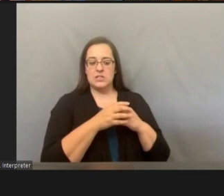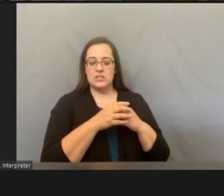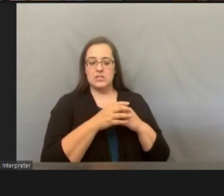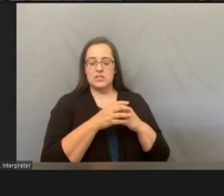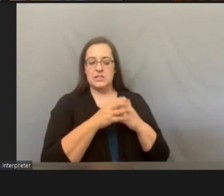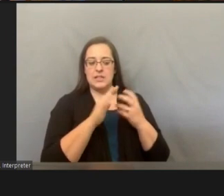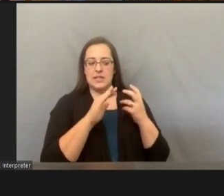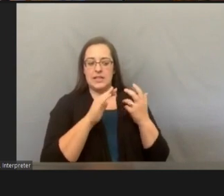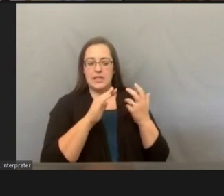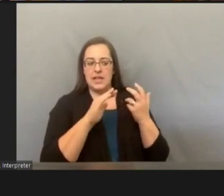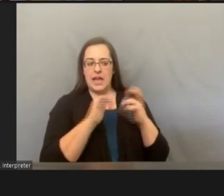GOOD MORNING.